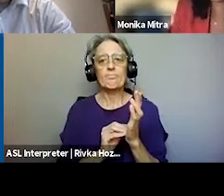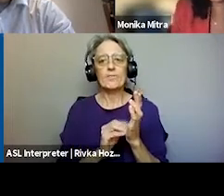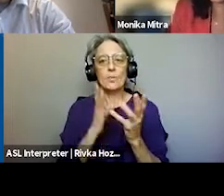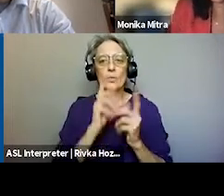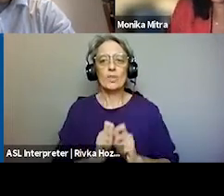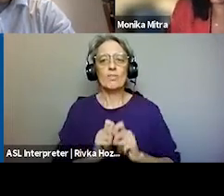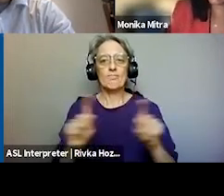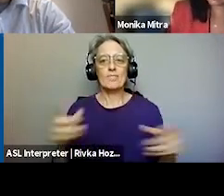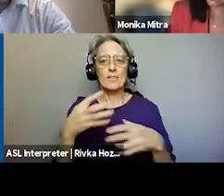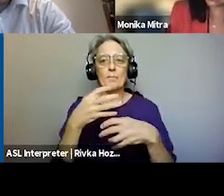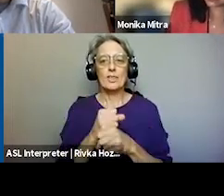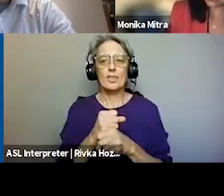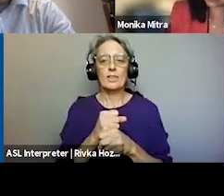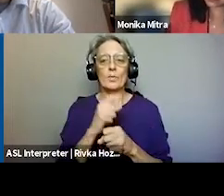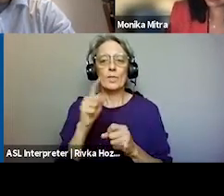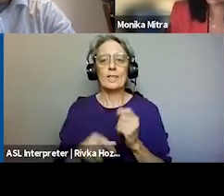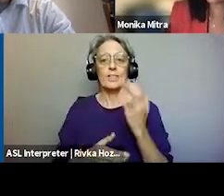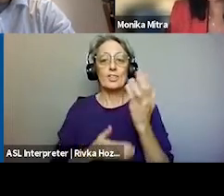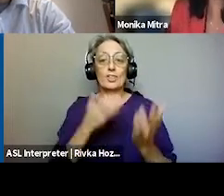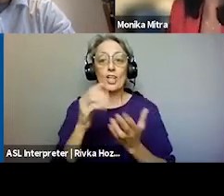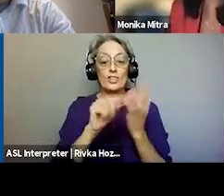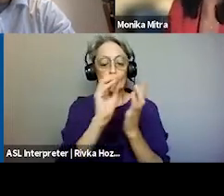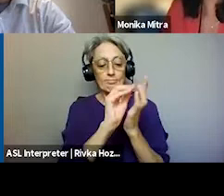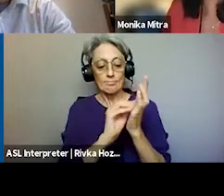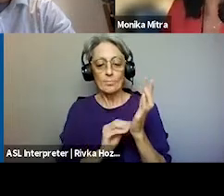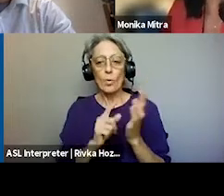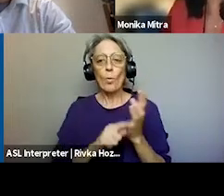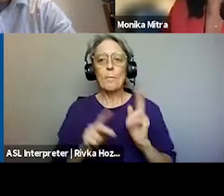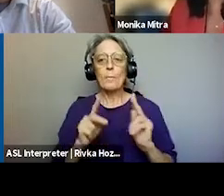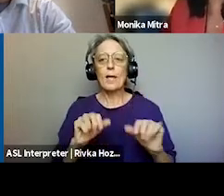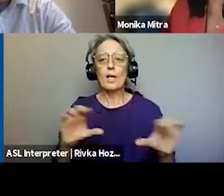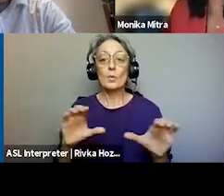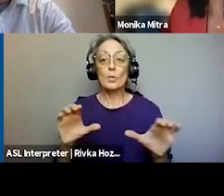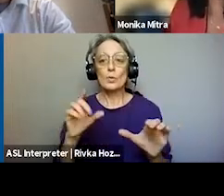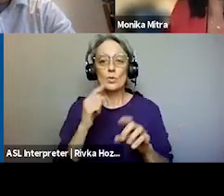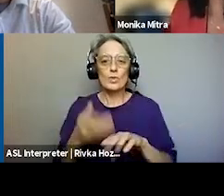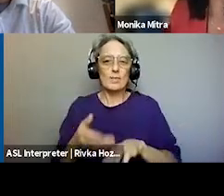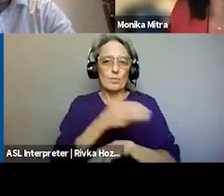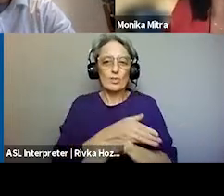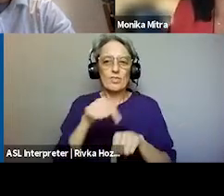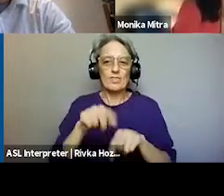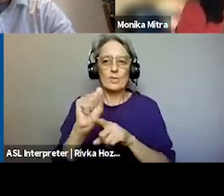some suggestions for what people can do to make a difference. I appreciate you asking that question.